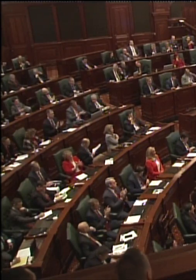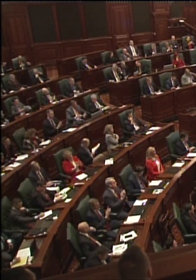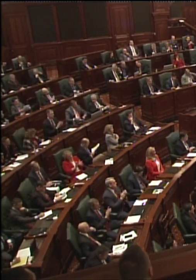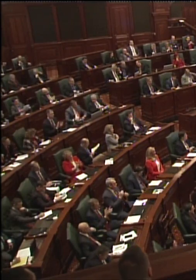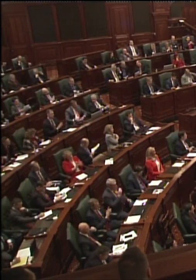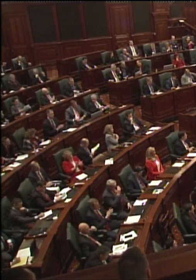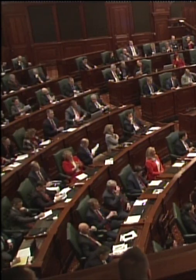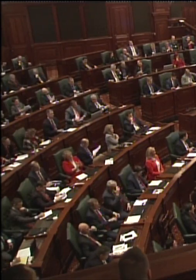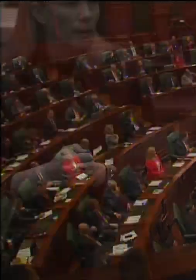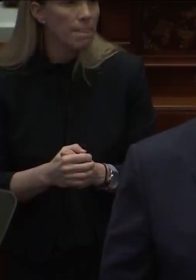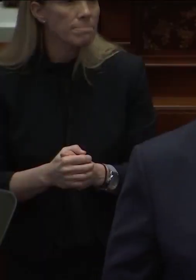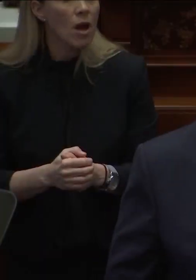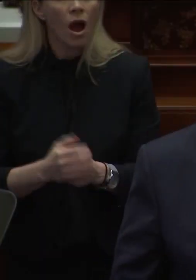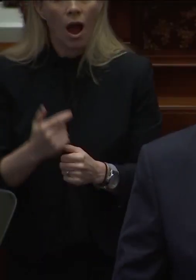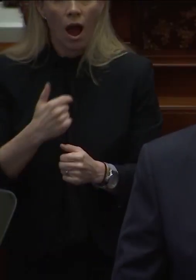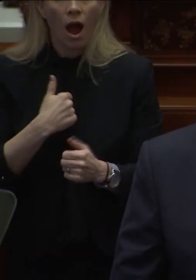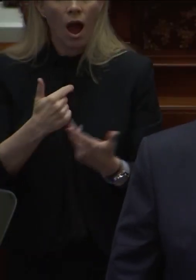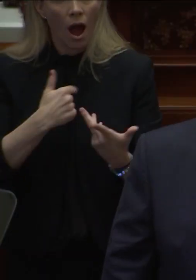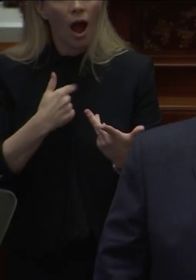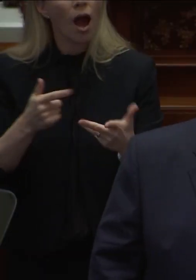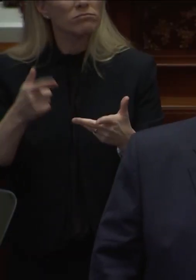COLLEGE NEXT YEAR.